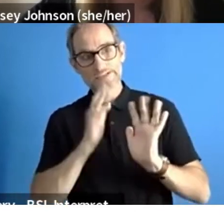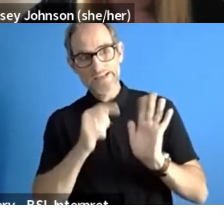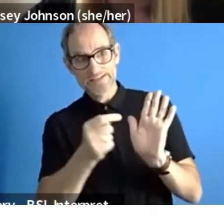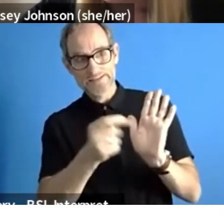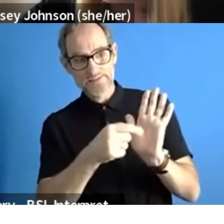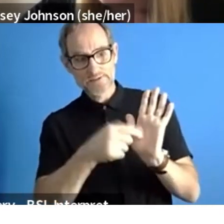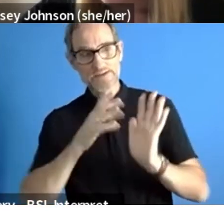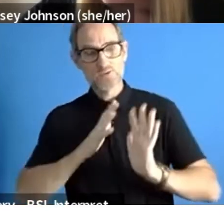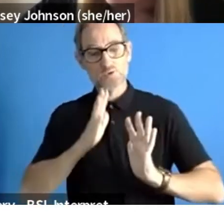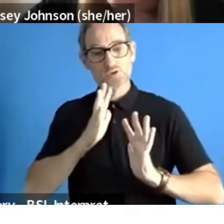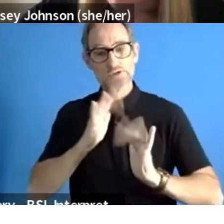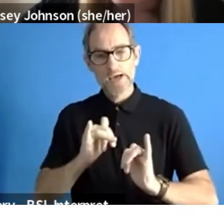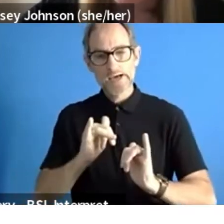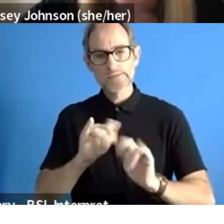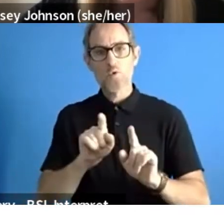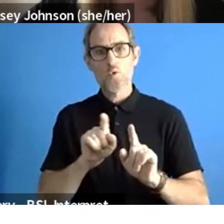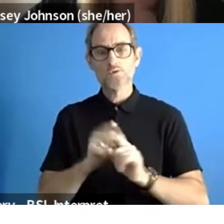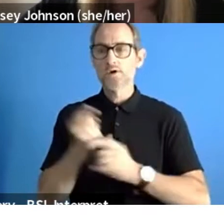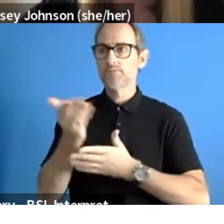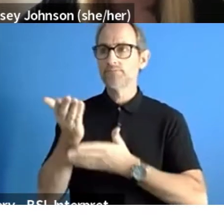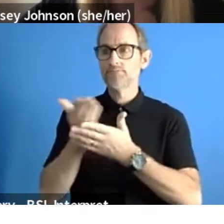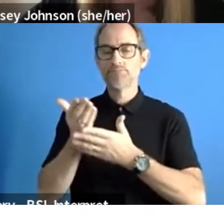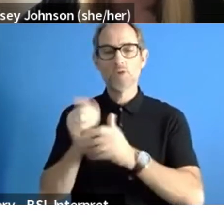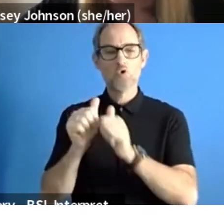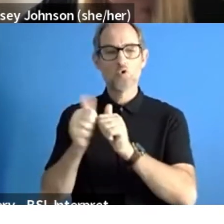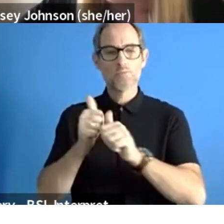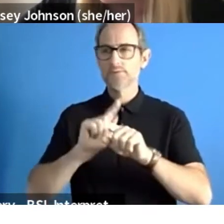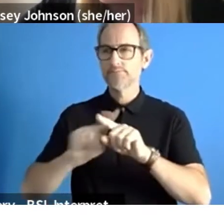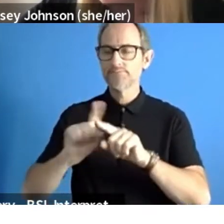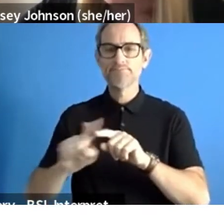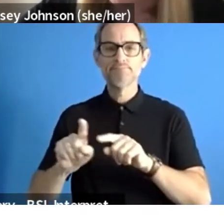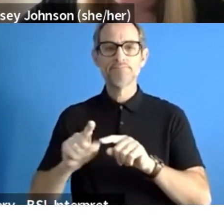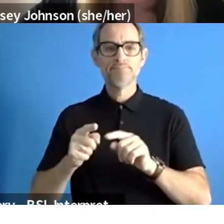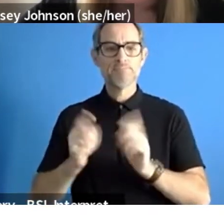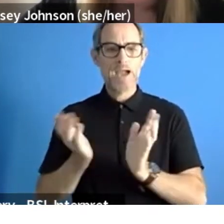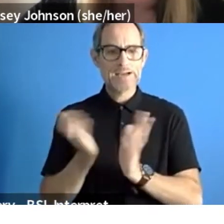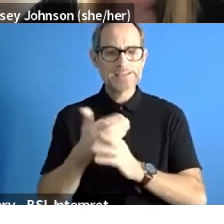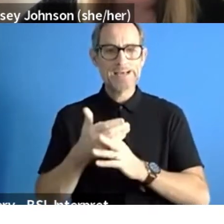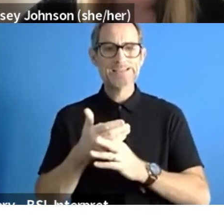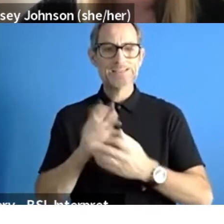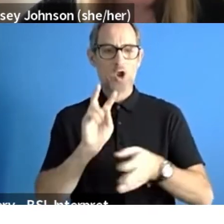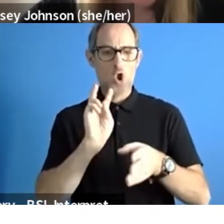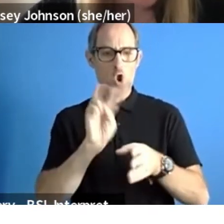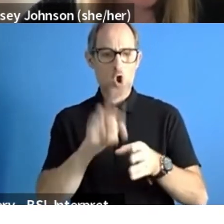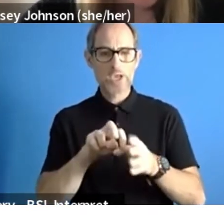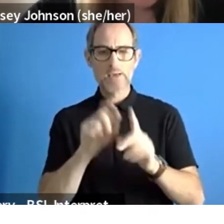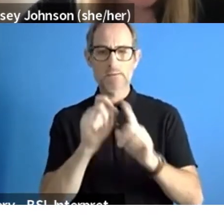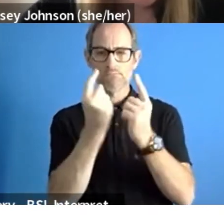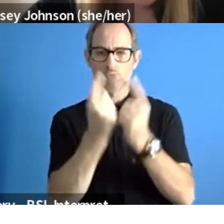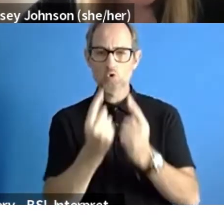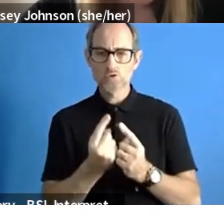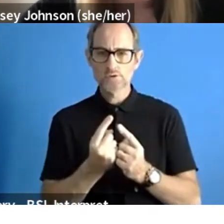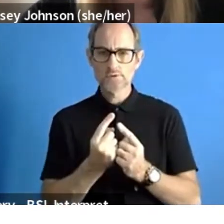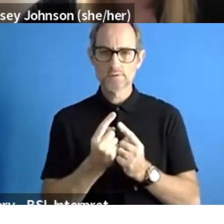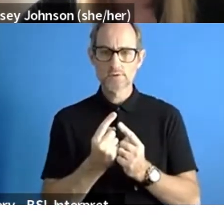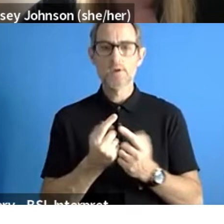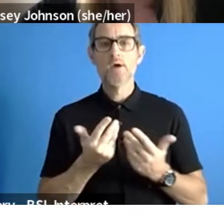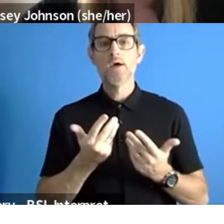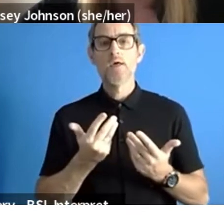and arrange things like access to the product. You can then start